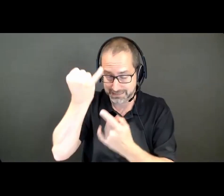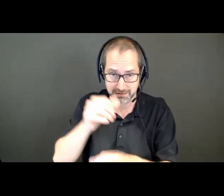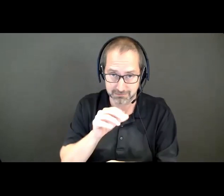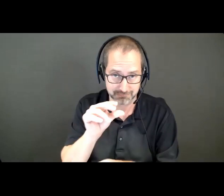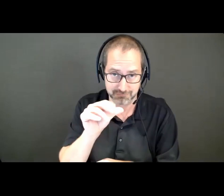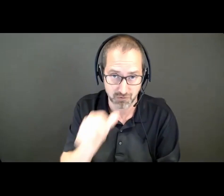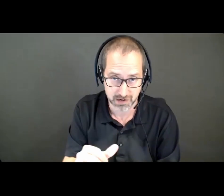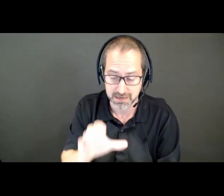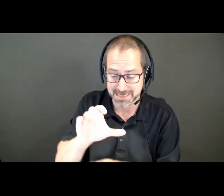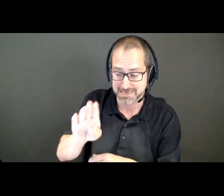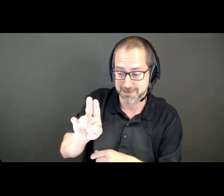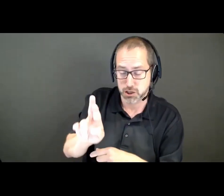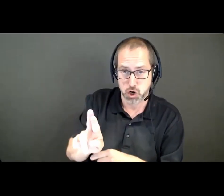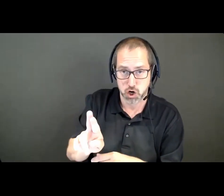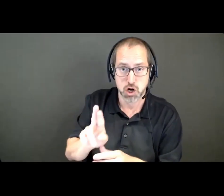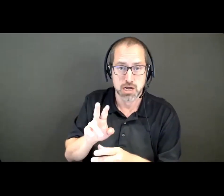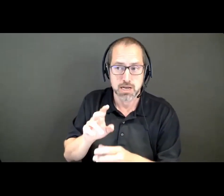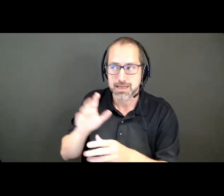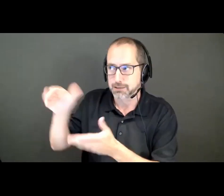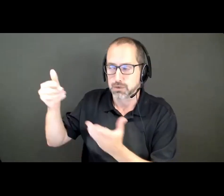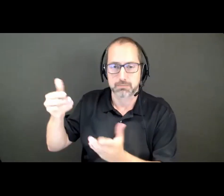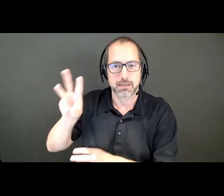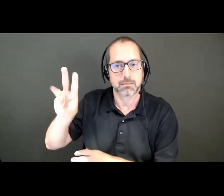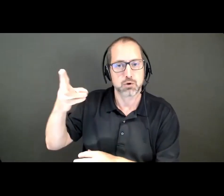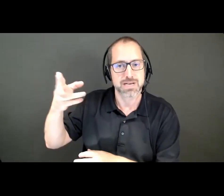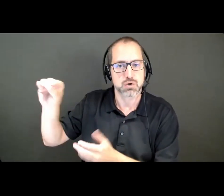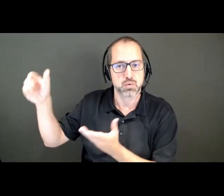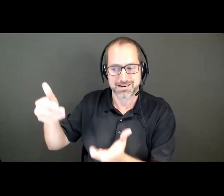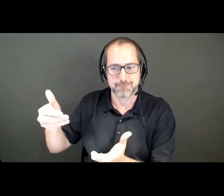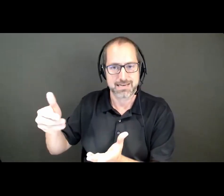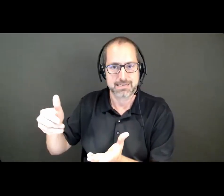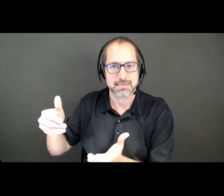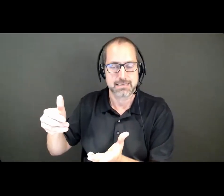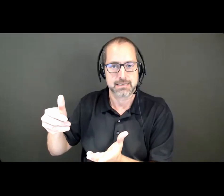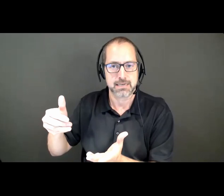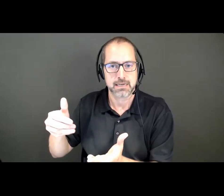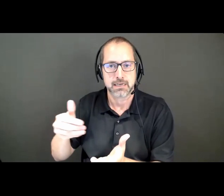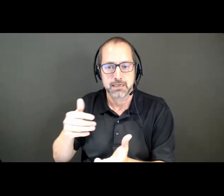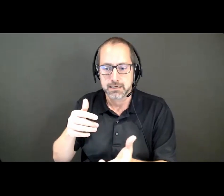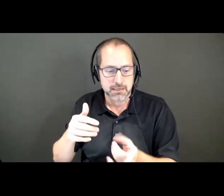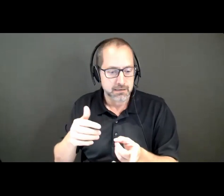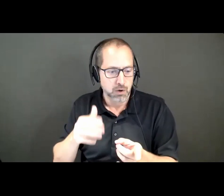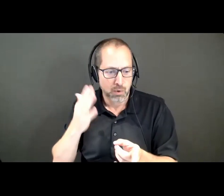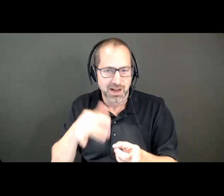been recommended by the WHO as a remedy, you know, to the poor coverage of rehabilitation,